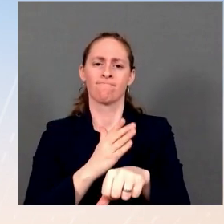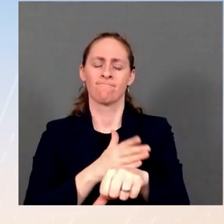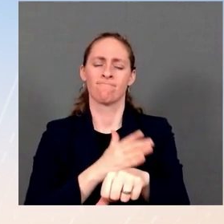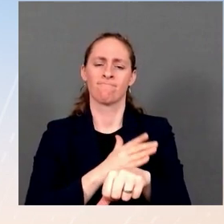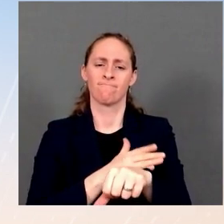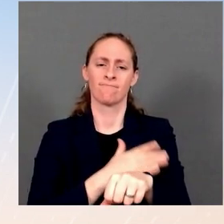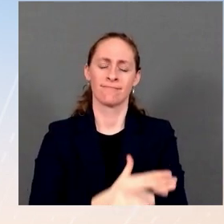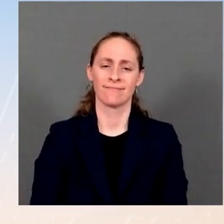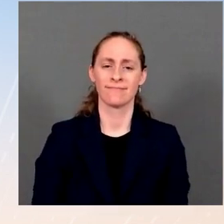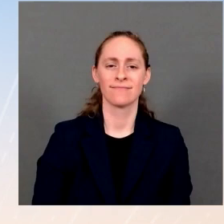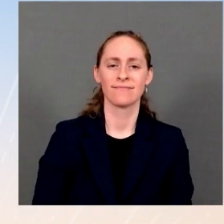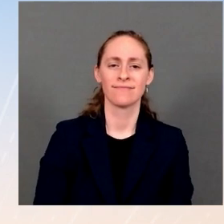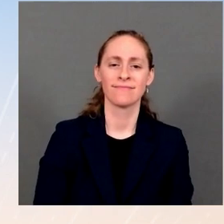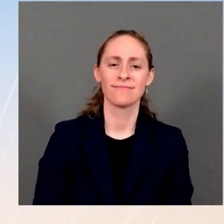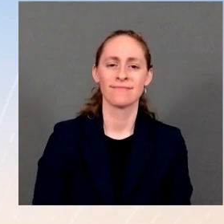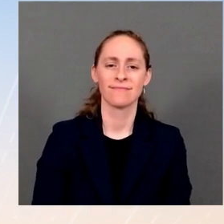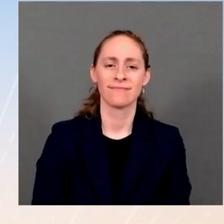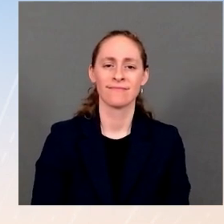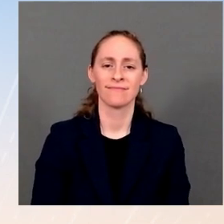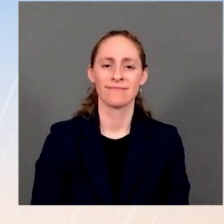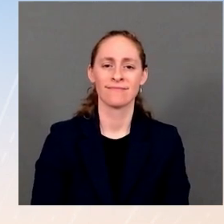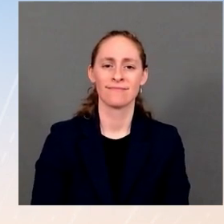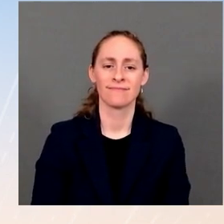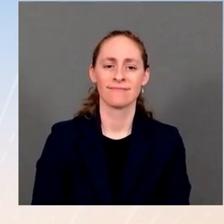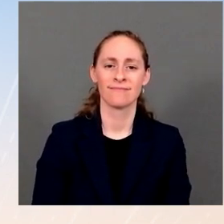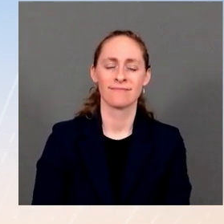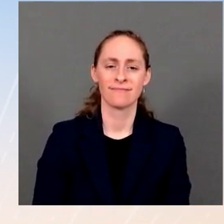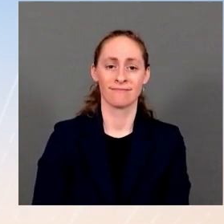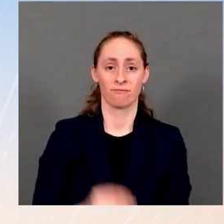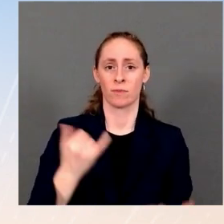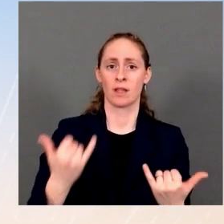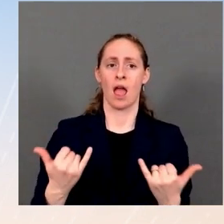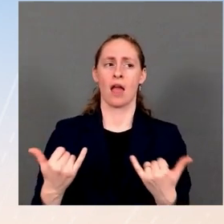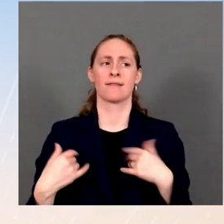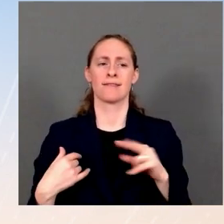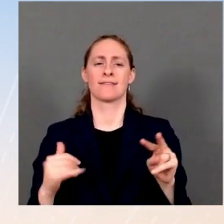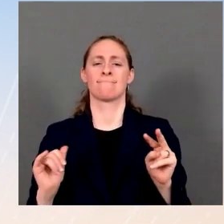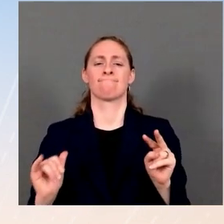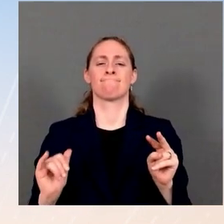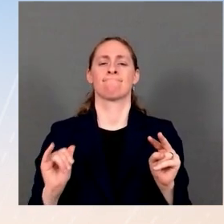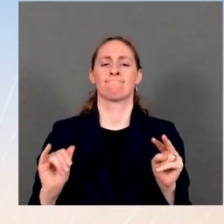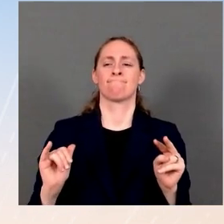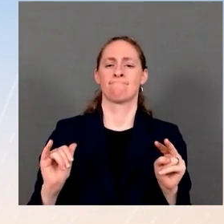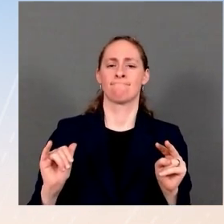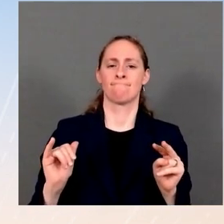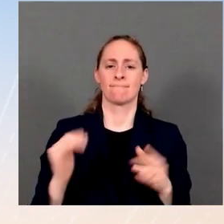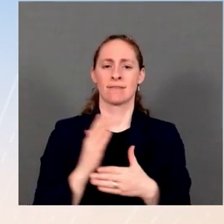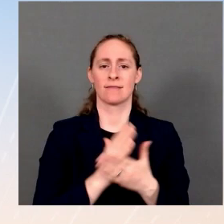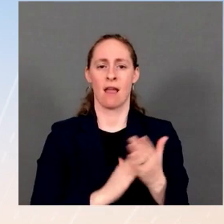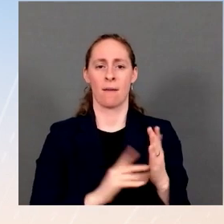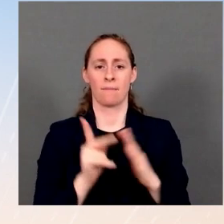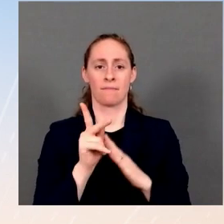recognizing the opportunity that's embedded in the crises that are in front of our communities; and being -- as, I think,